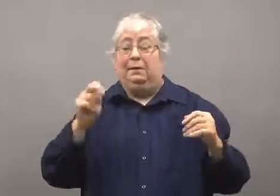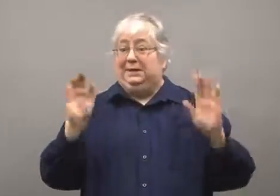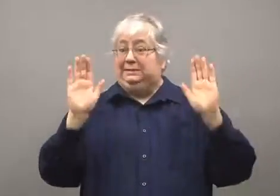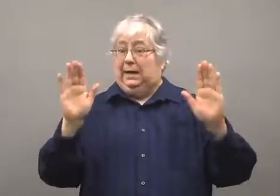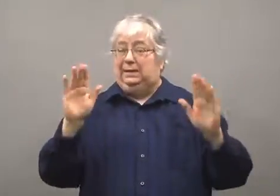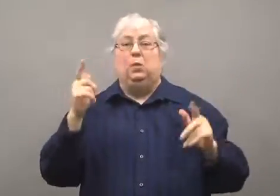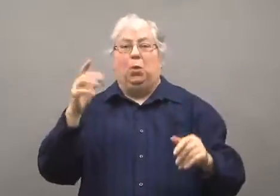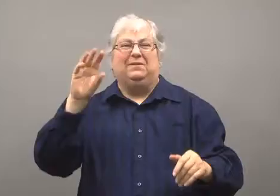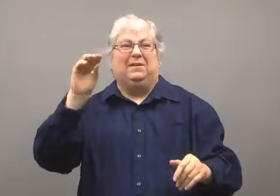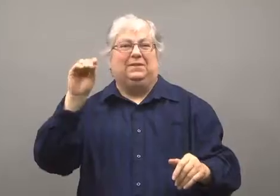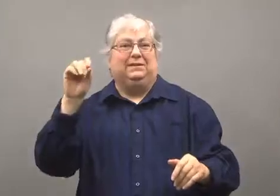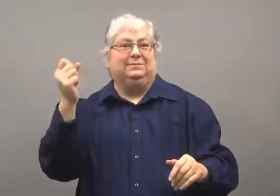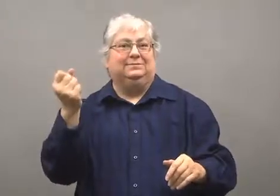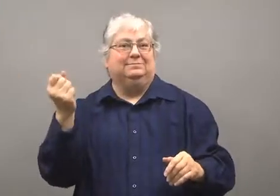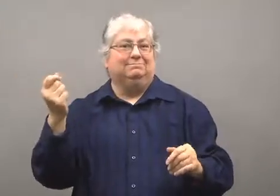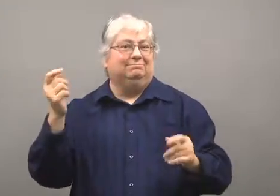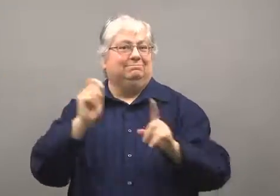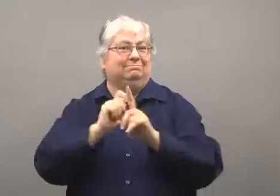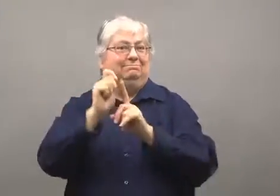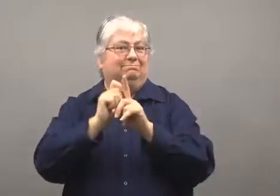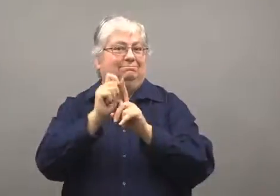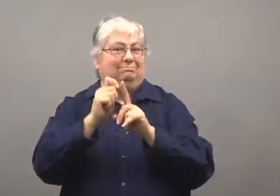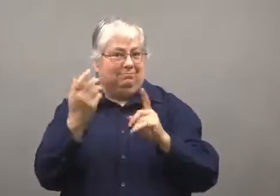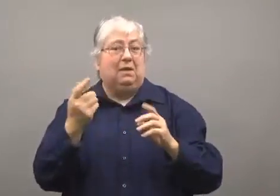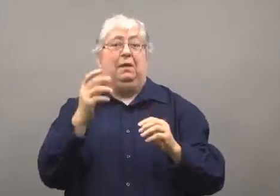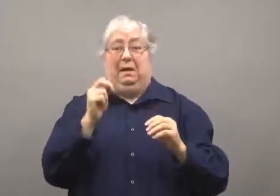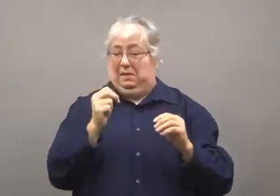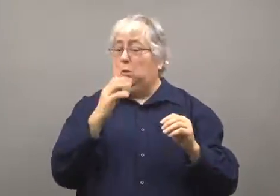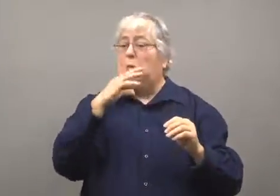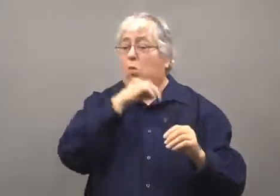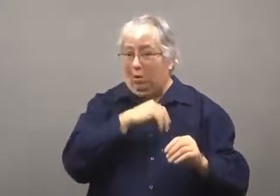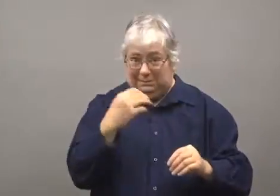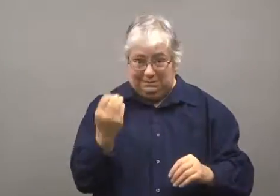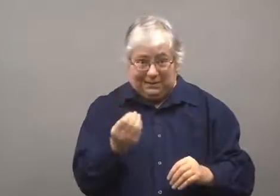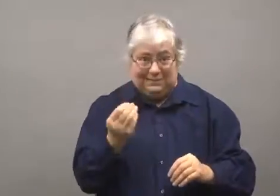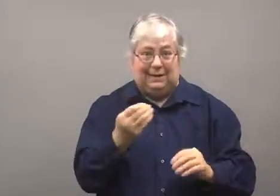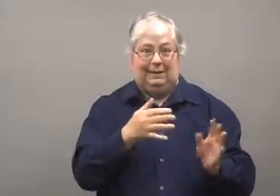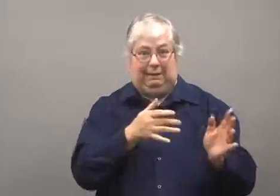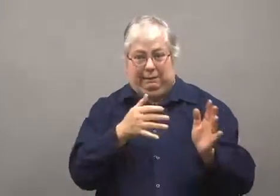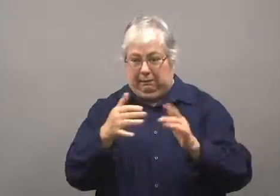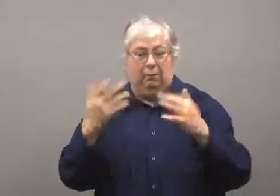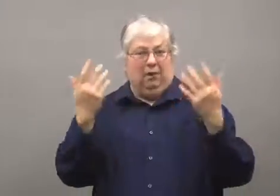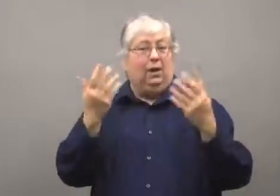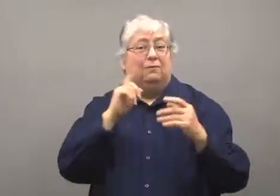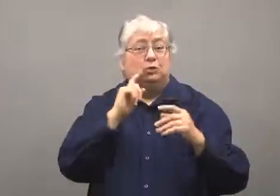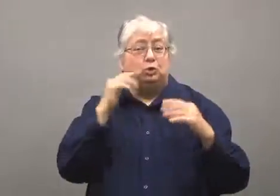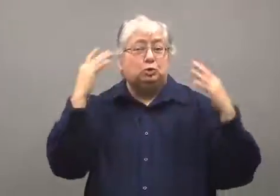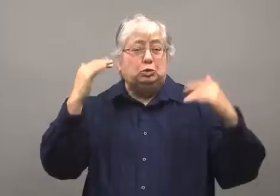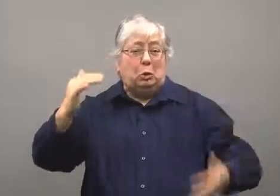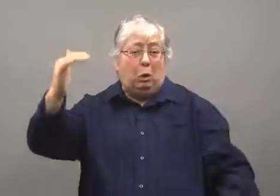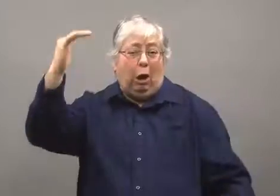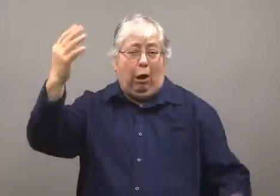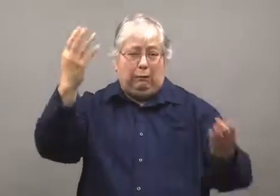Sunday was to go up into the 50s, and Monday would be warm also.